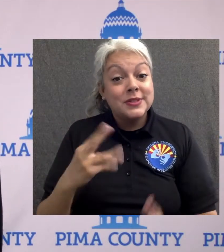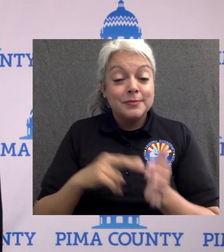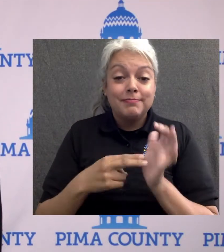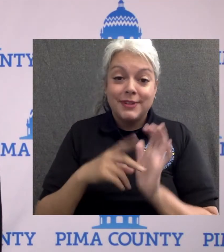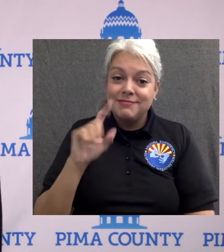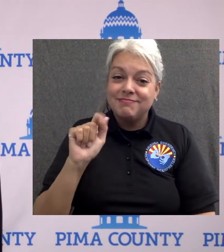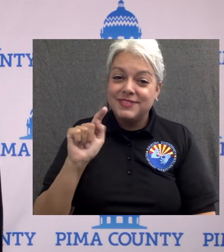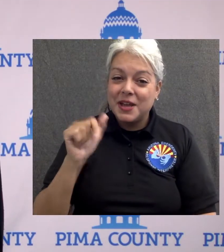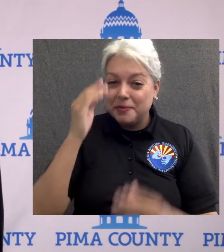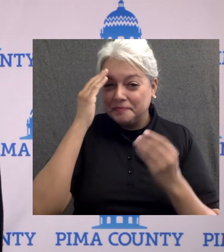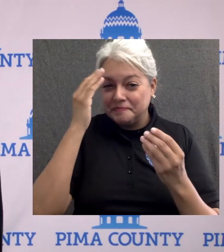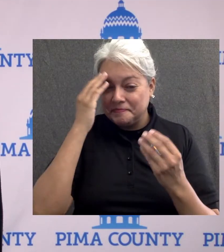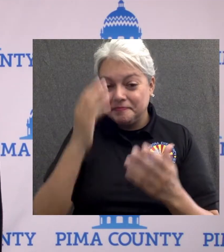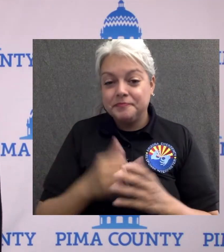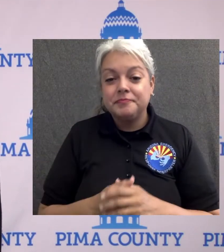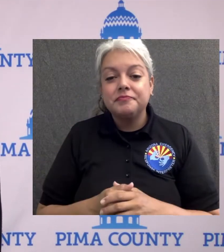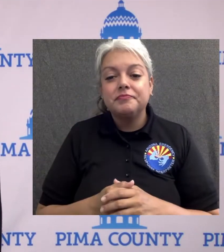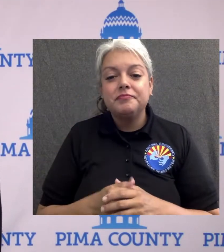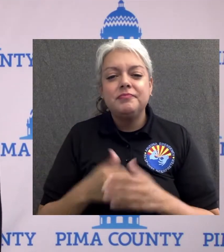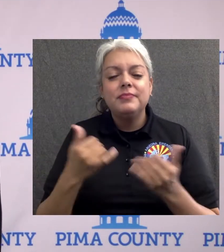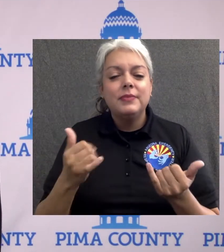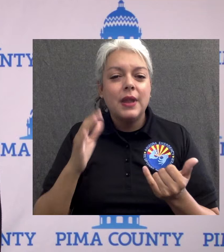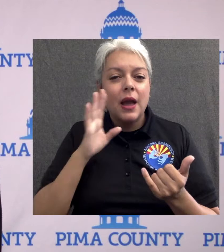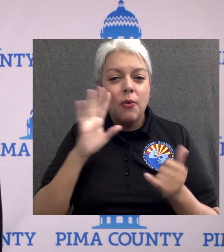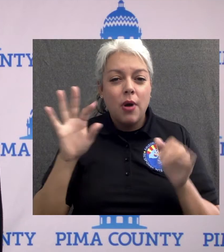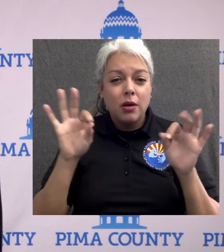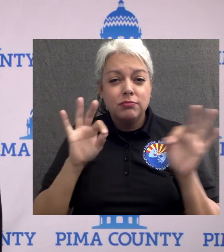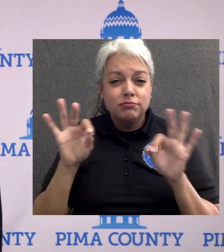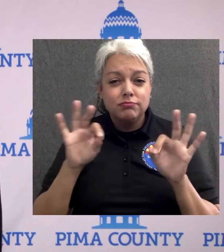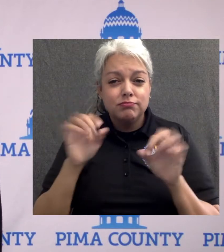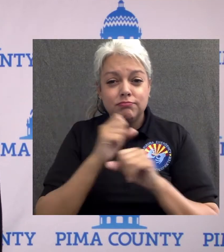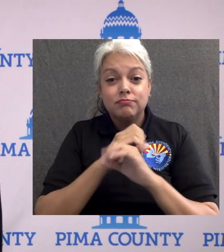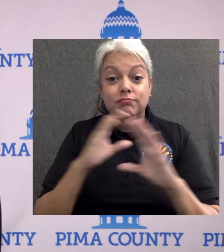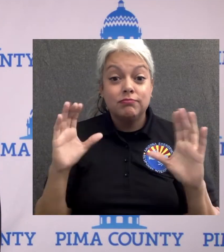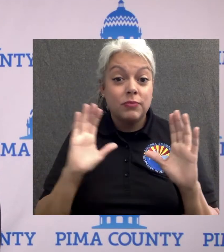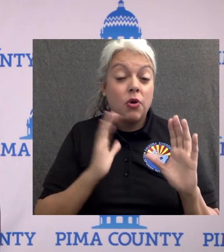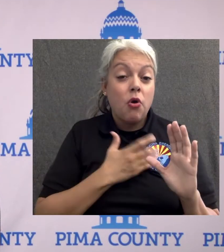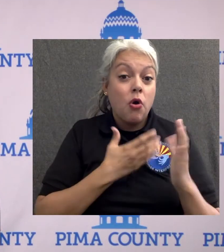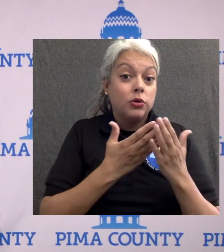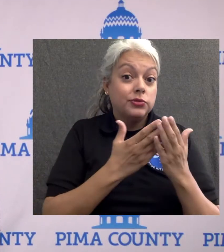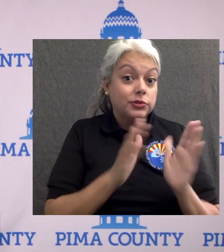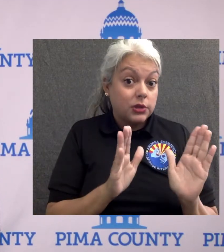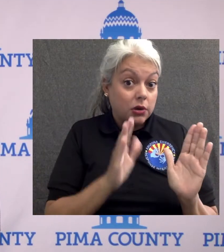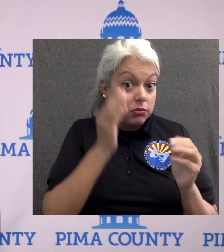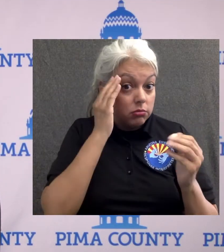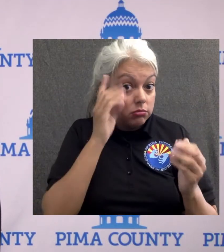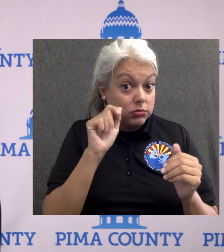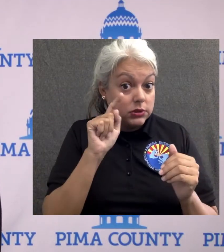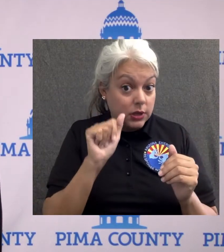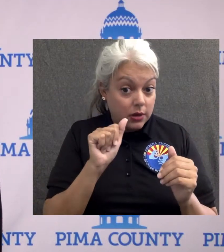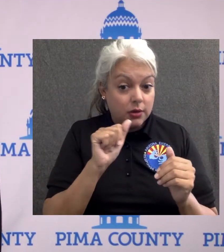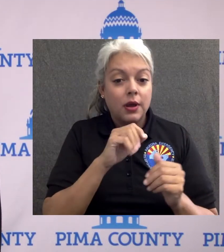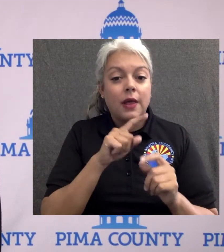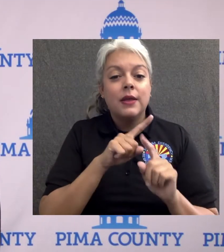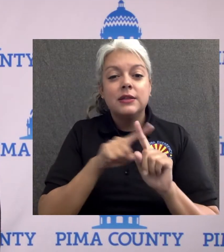talk about data i'm going to cruise you through the data overall that we look at and then give you some different groups